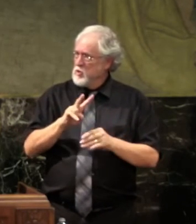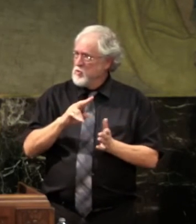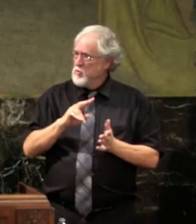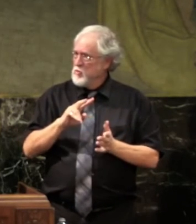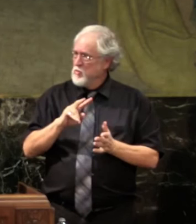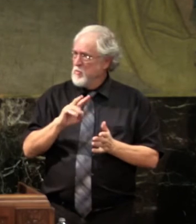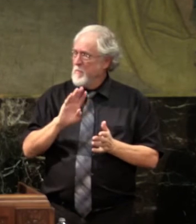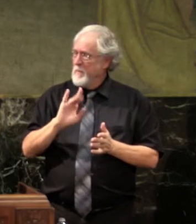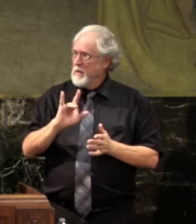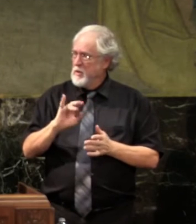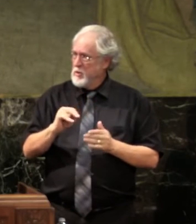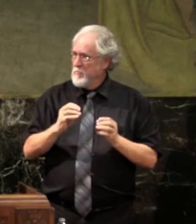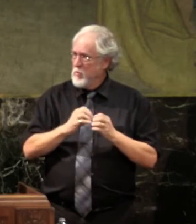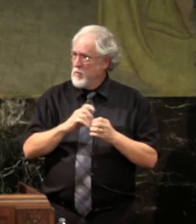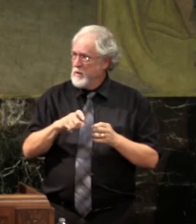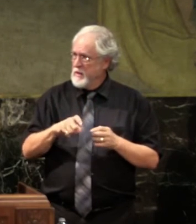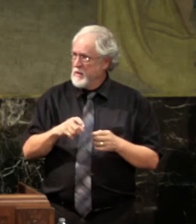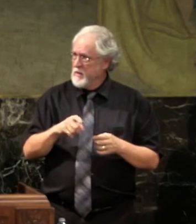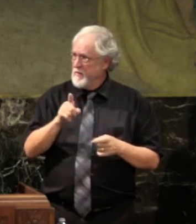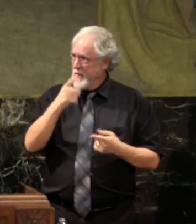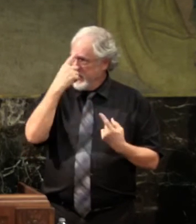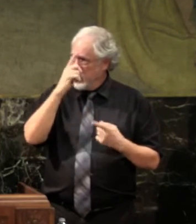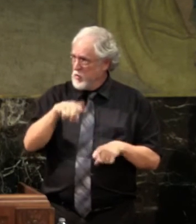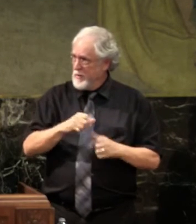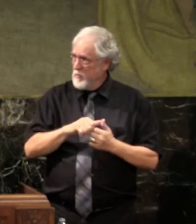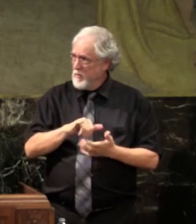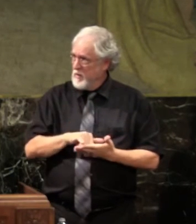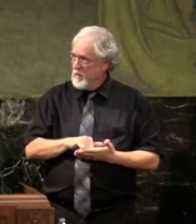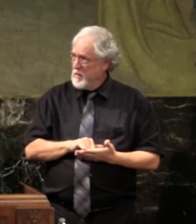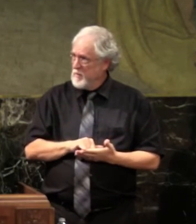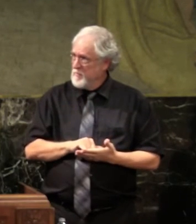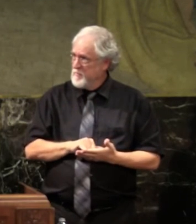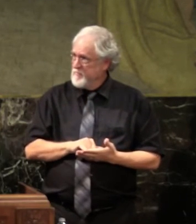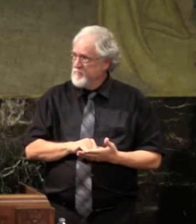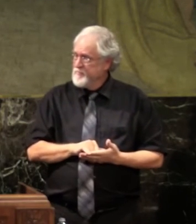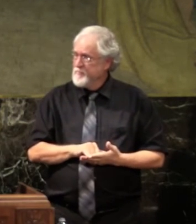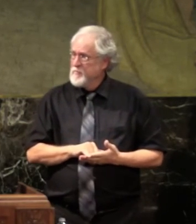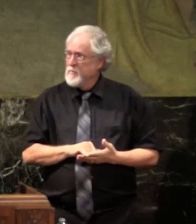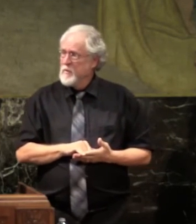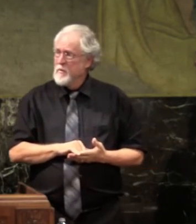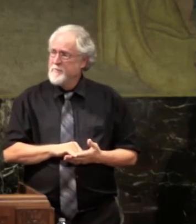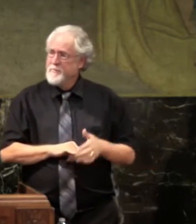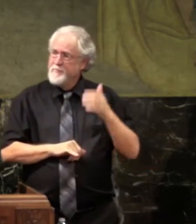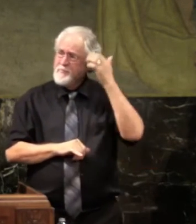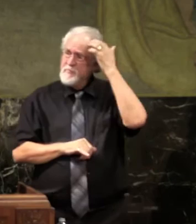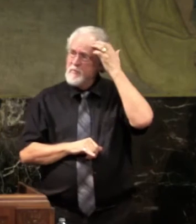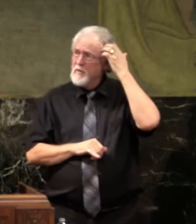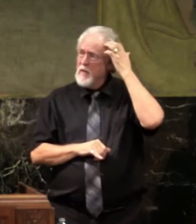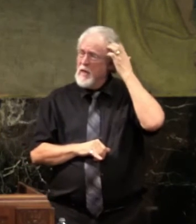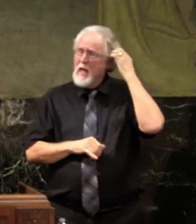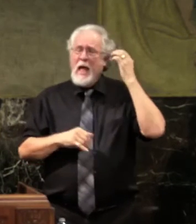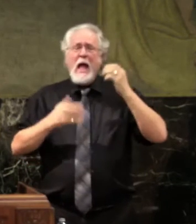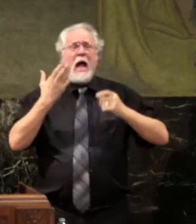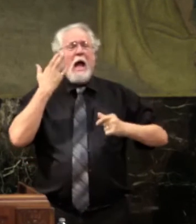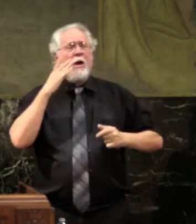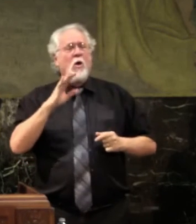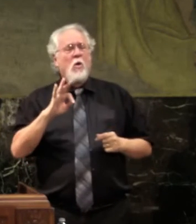well I don't know that three Browns mom